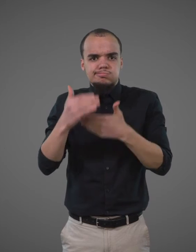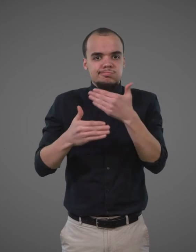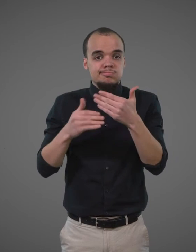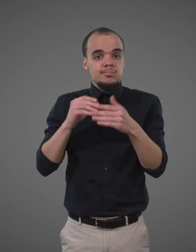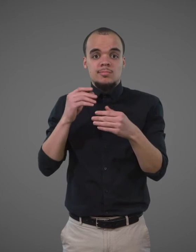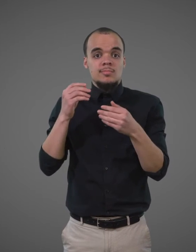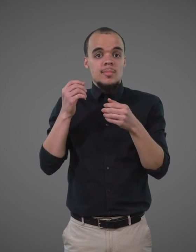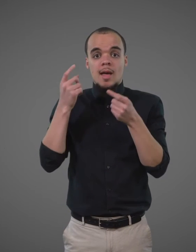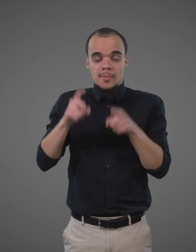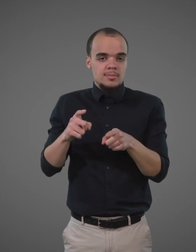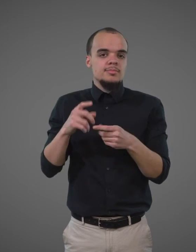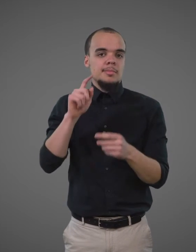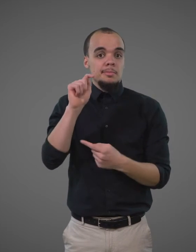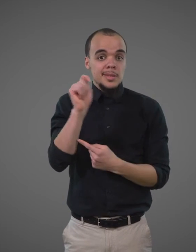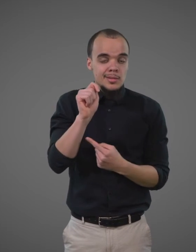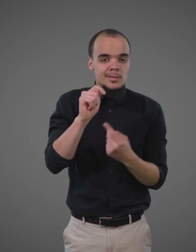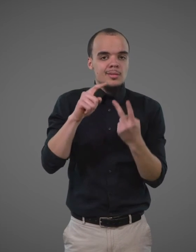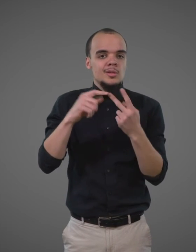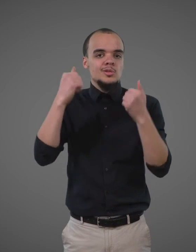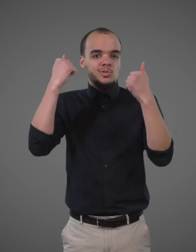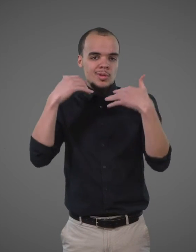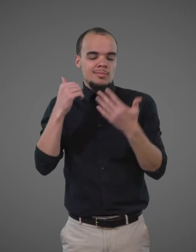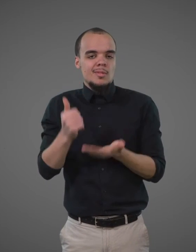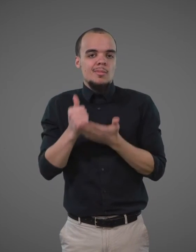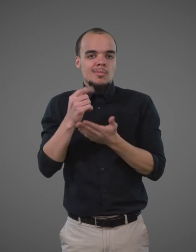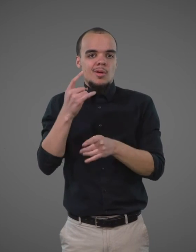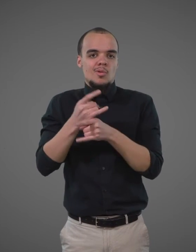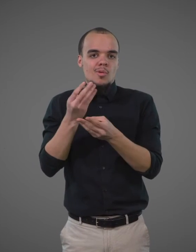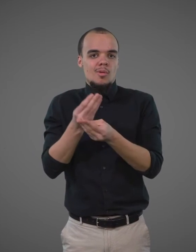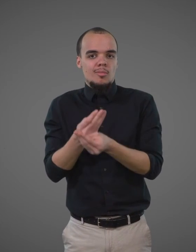because your body gets rid of it quickly by going to the bathroom and sweating.